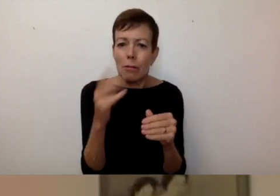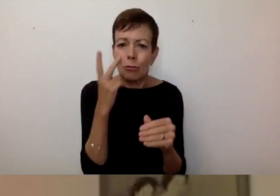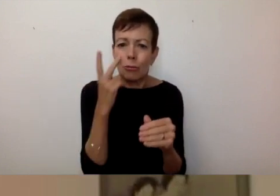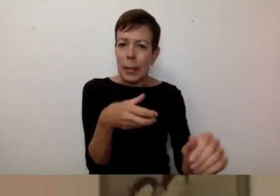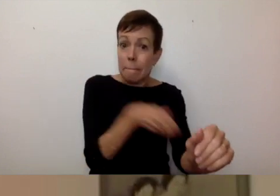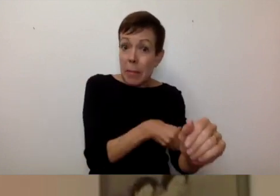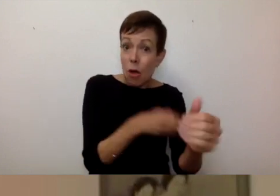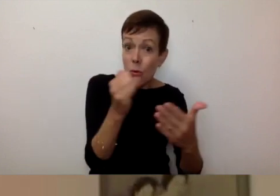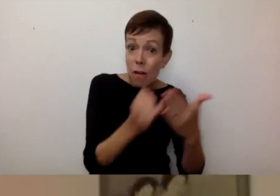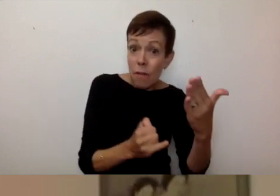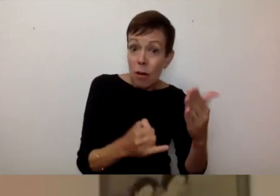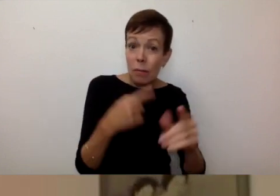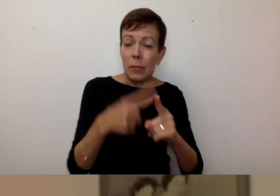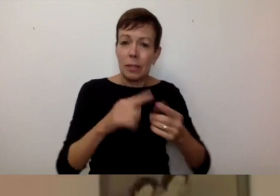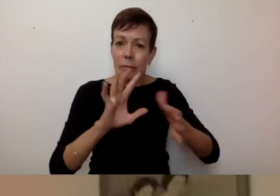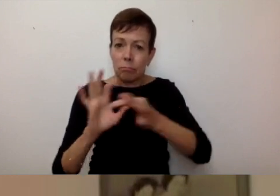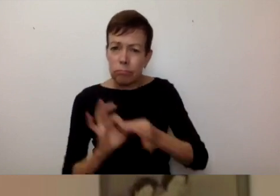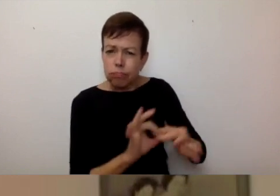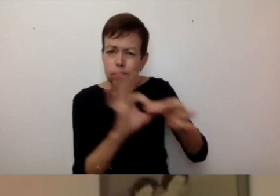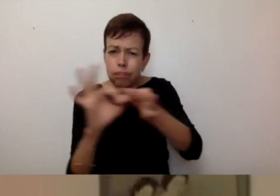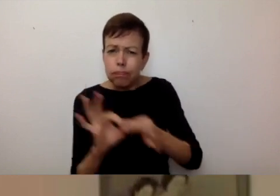income security a guaranteed income a basic